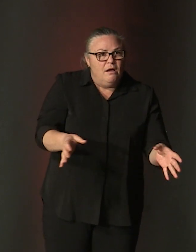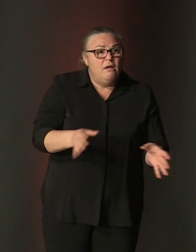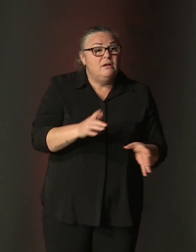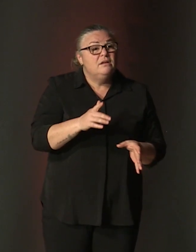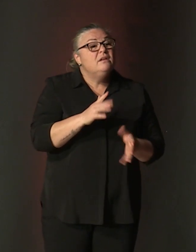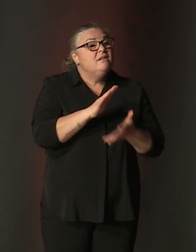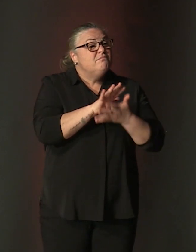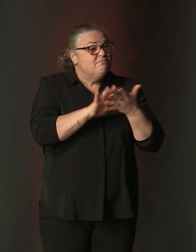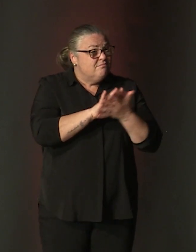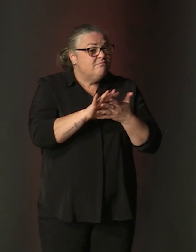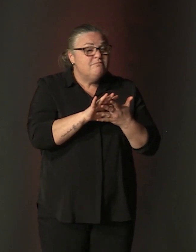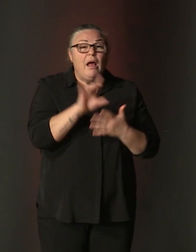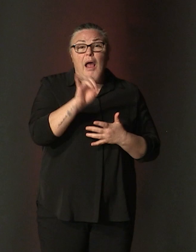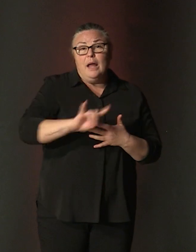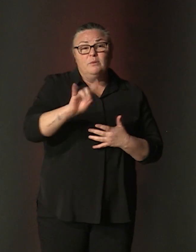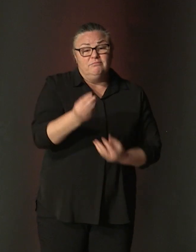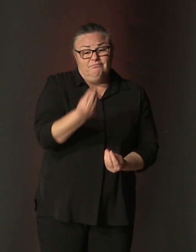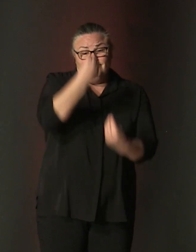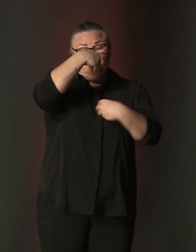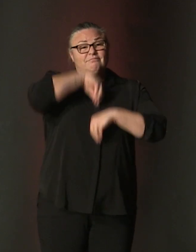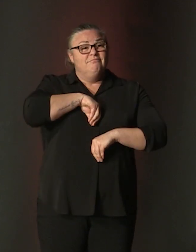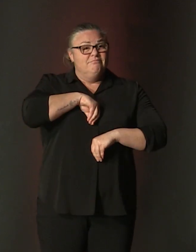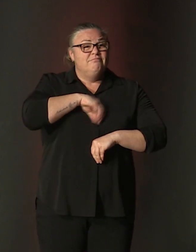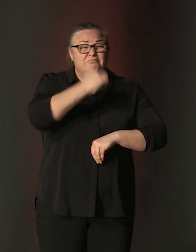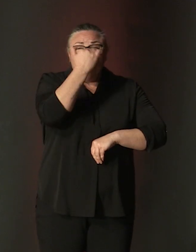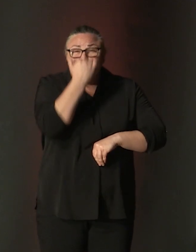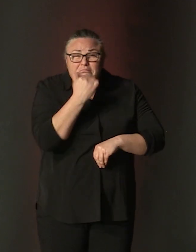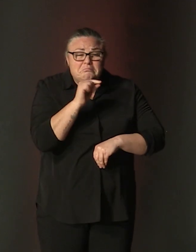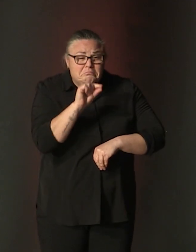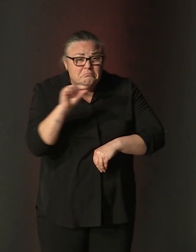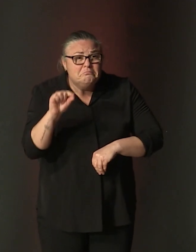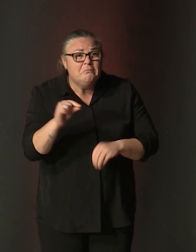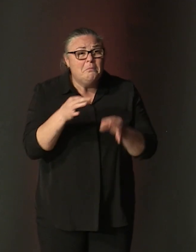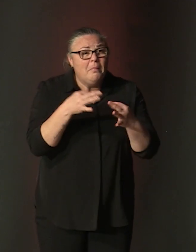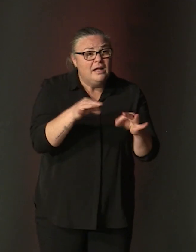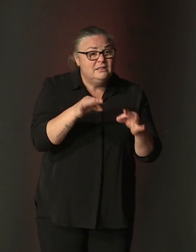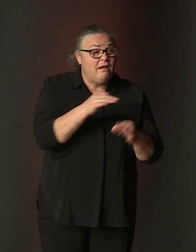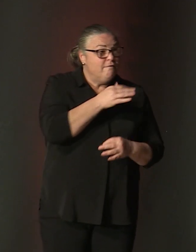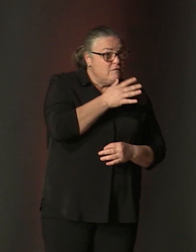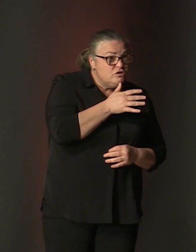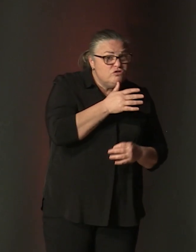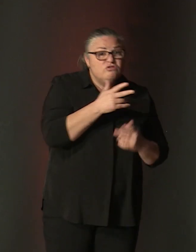First, in human lungs, then, in human breast milk, and even in human blood.